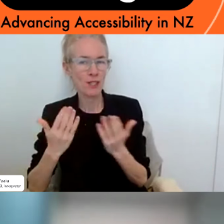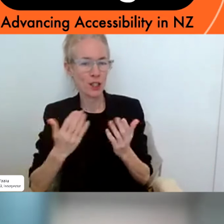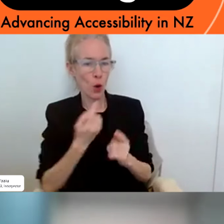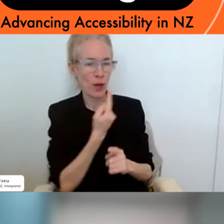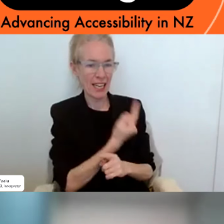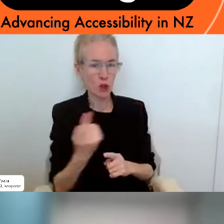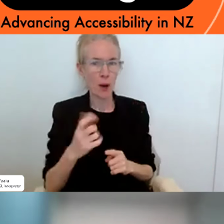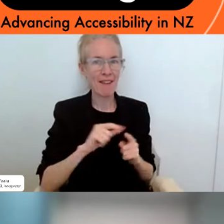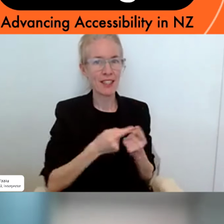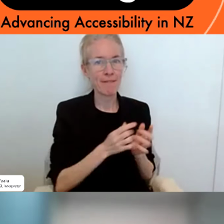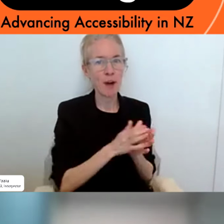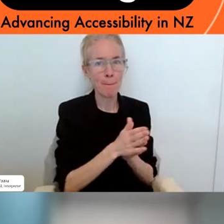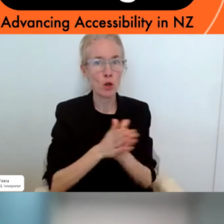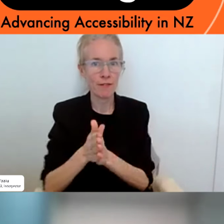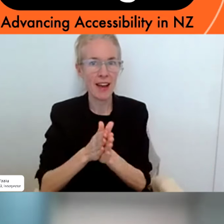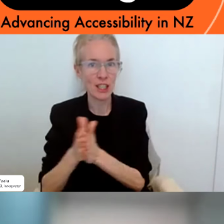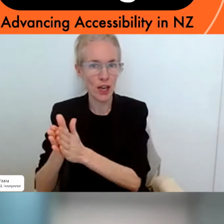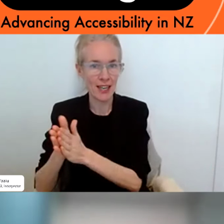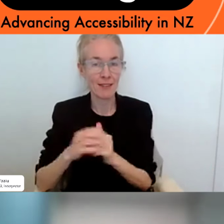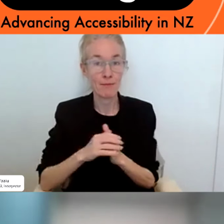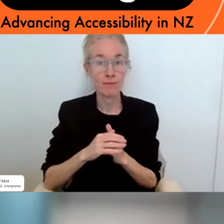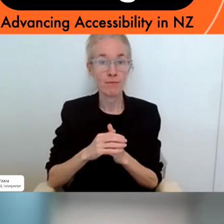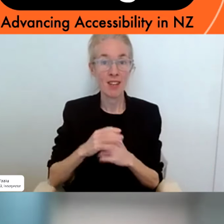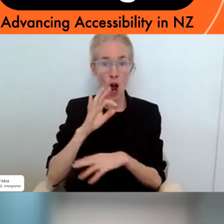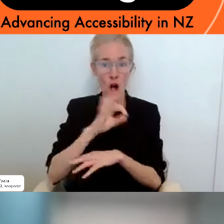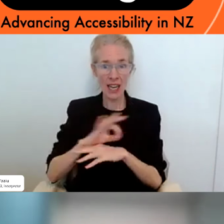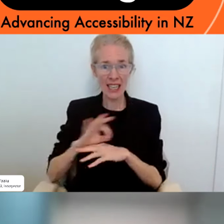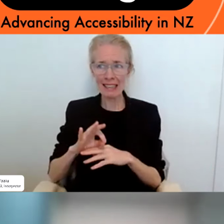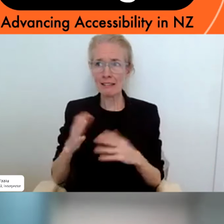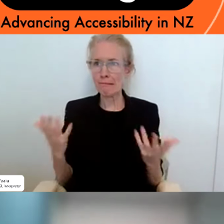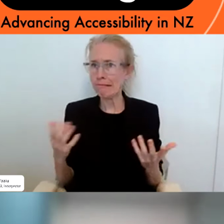that. We propose all sorts of good things, well-meaning things, but